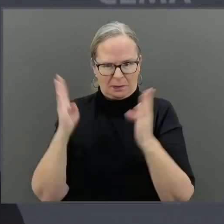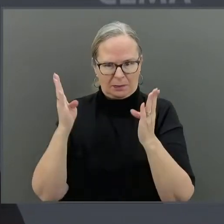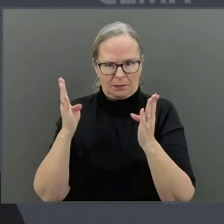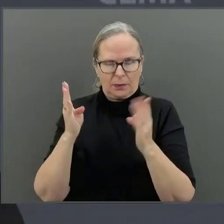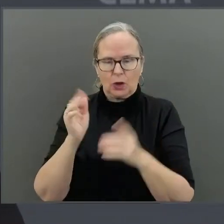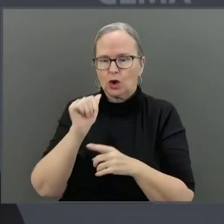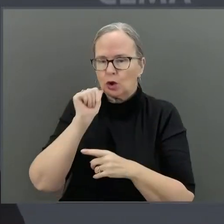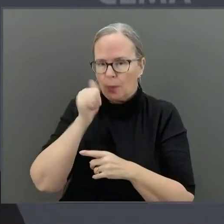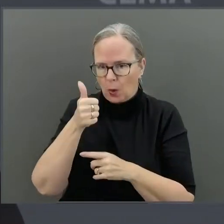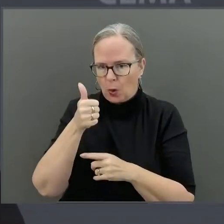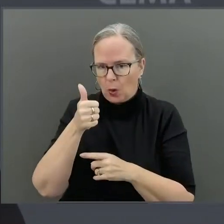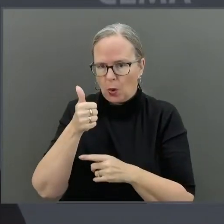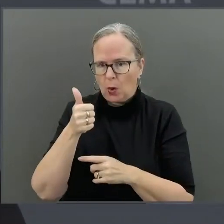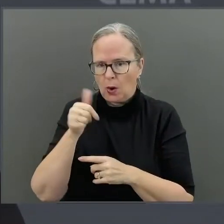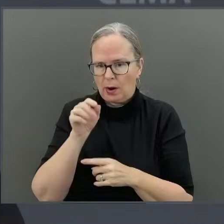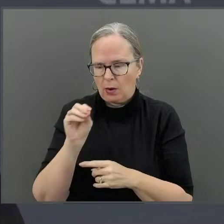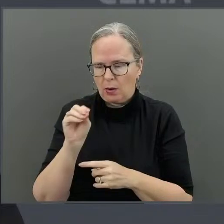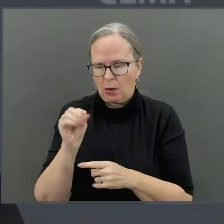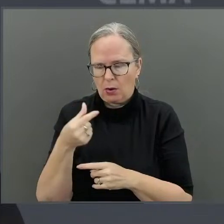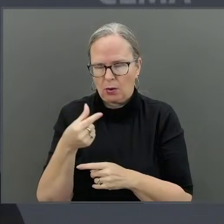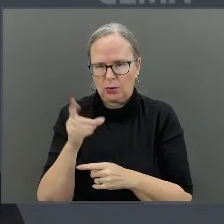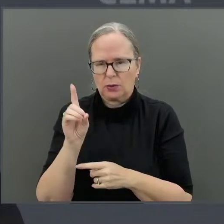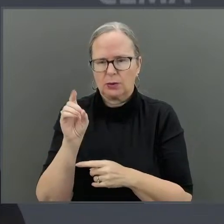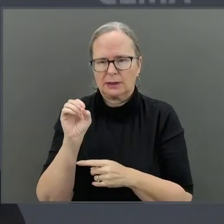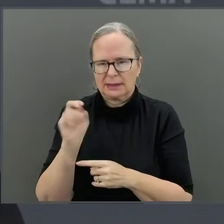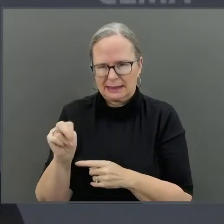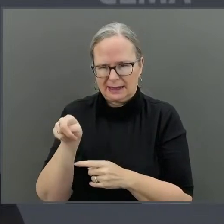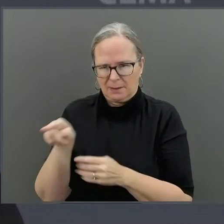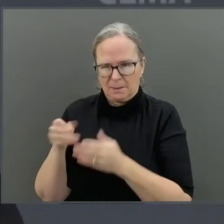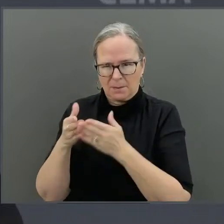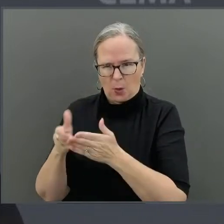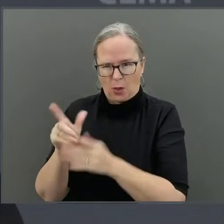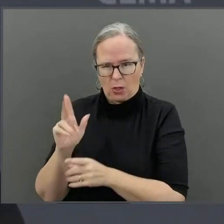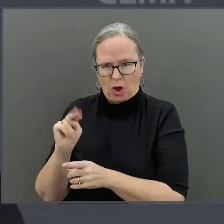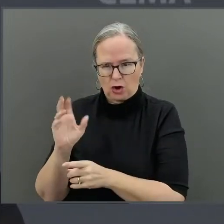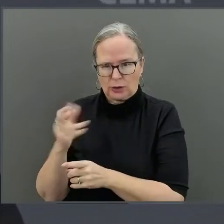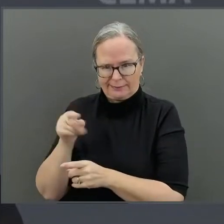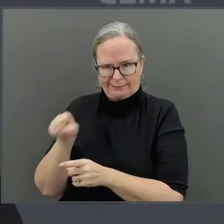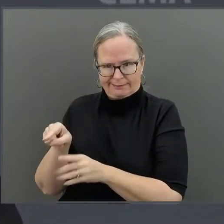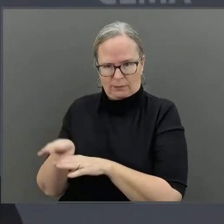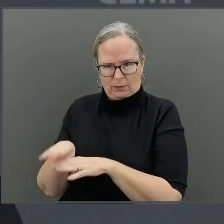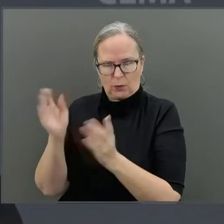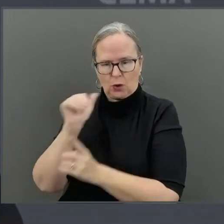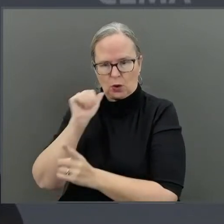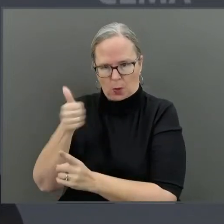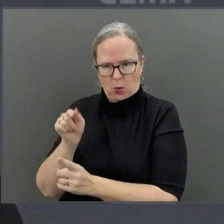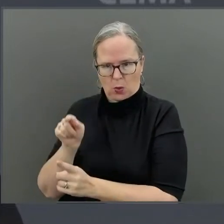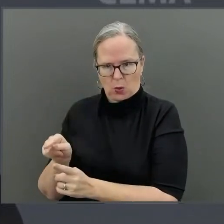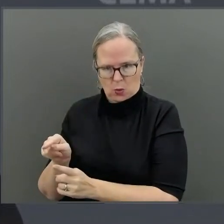Ogden boat launch will be closed for regular use while the non-potable water is being distributed